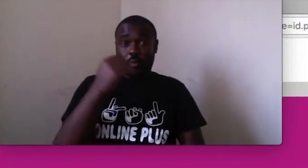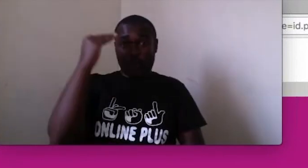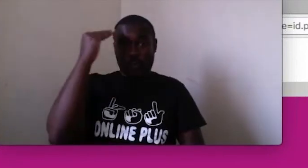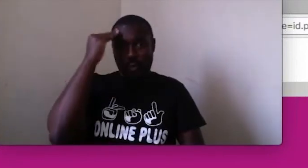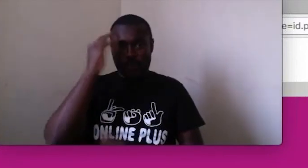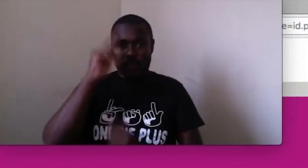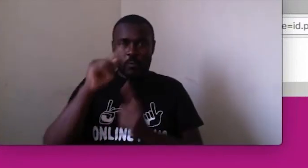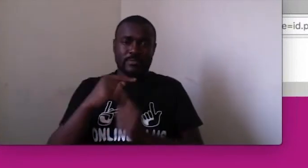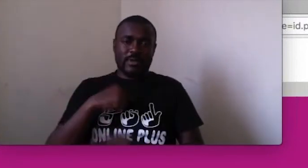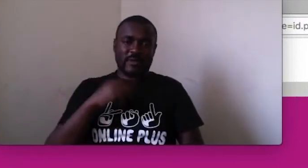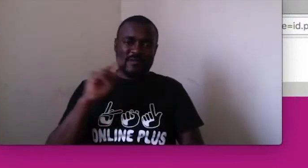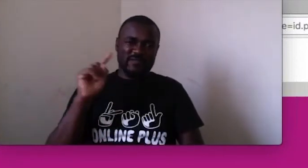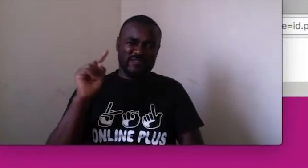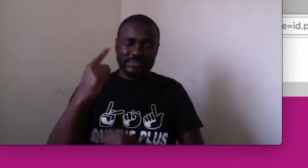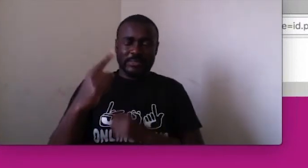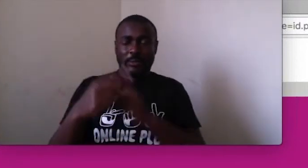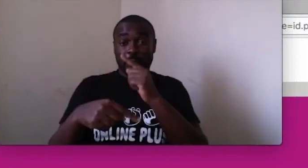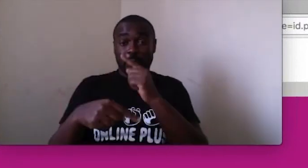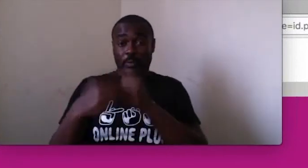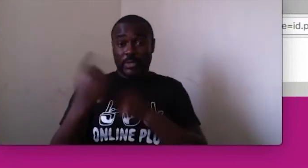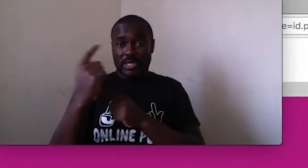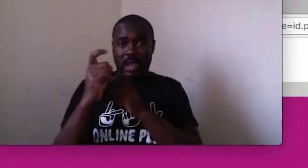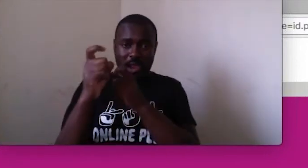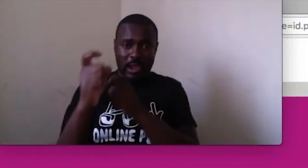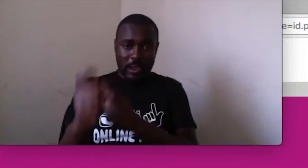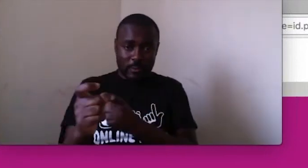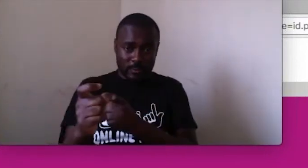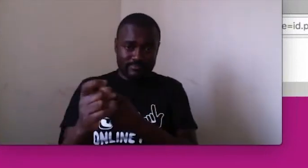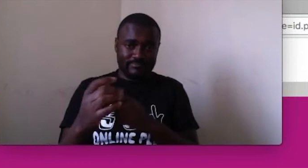so the four things I wish I knew before I won the grant